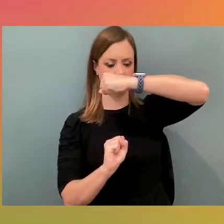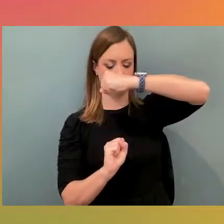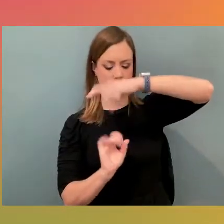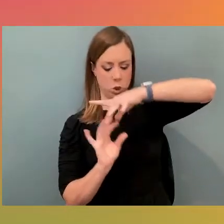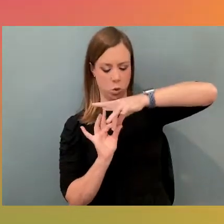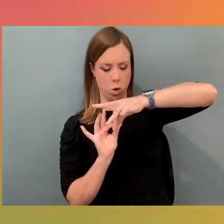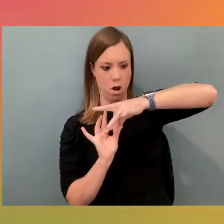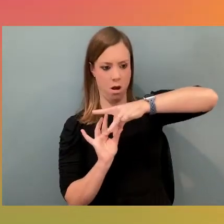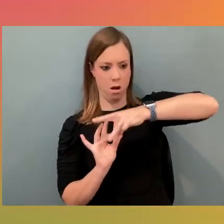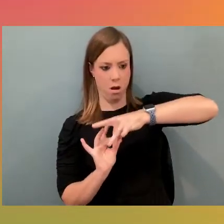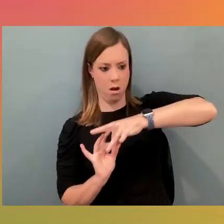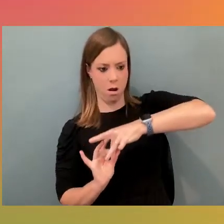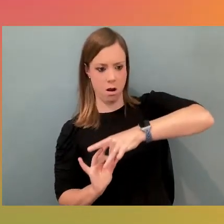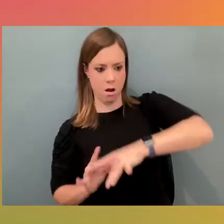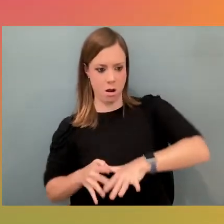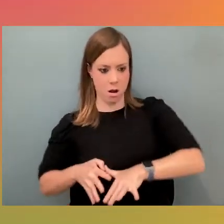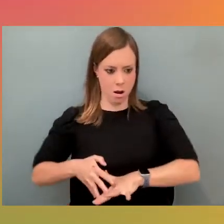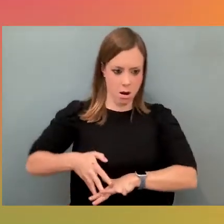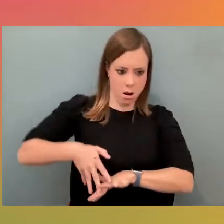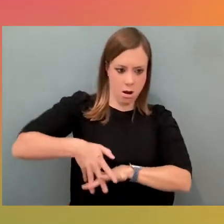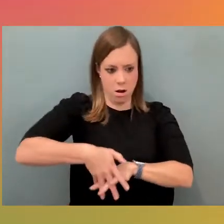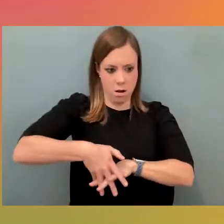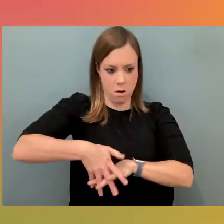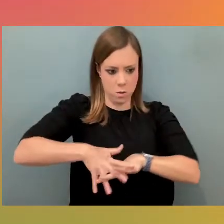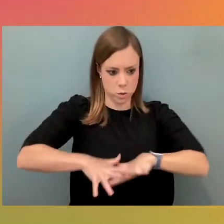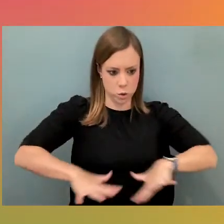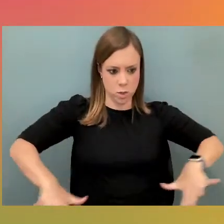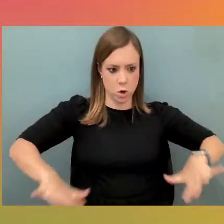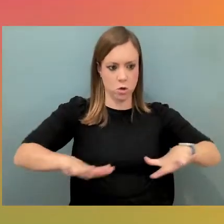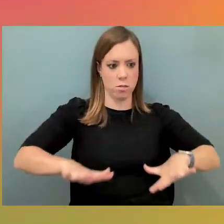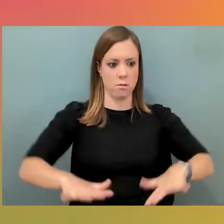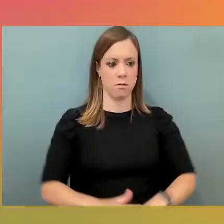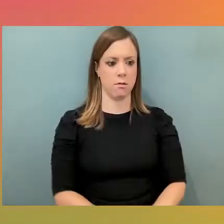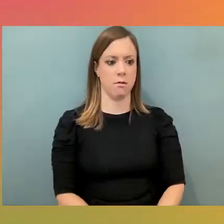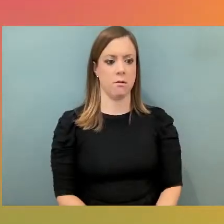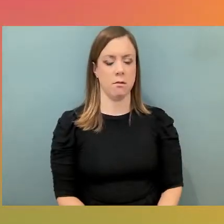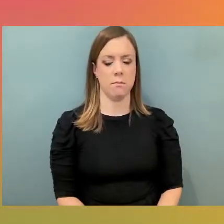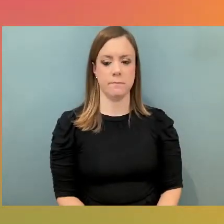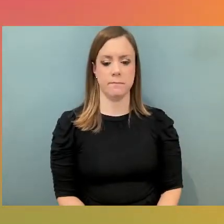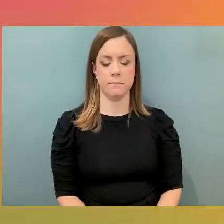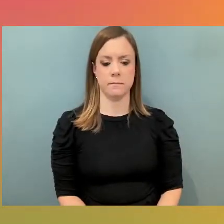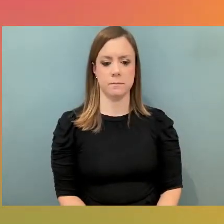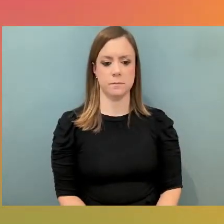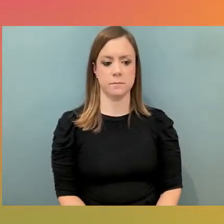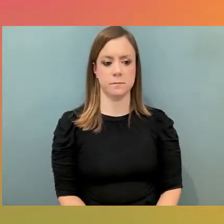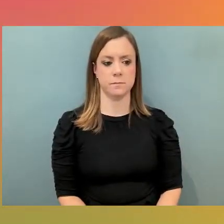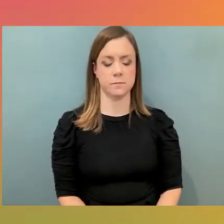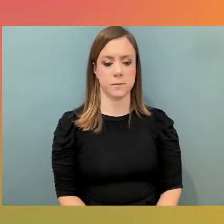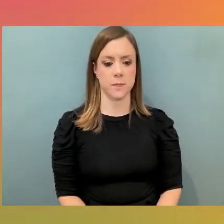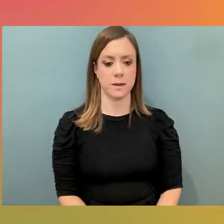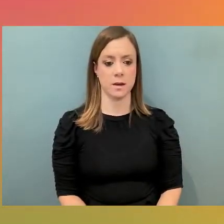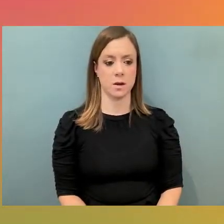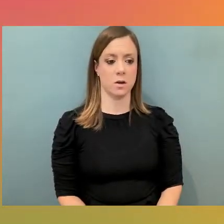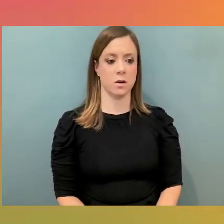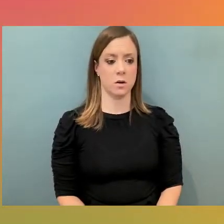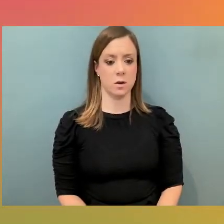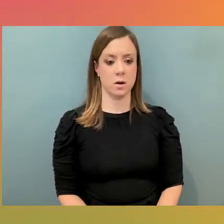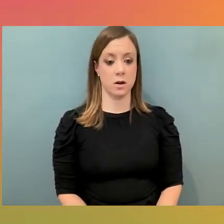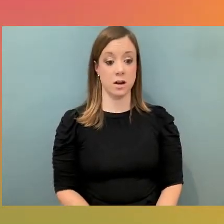WHOLE BODY IS STACKED AND CAN